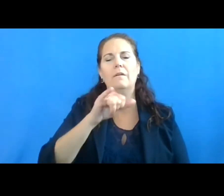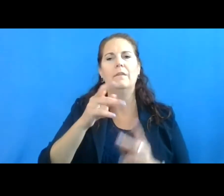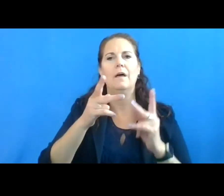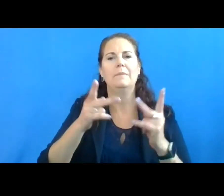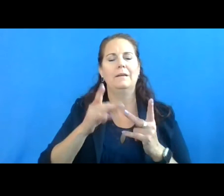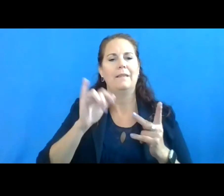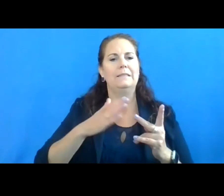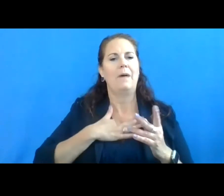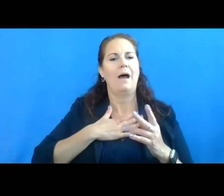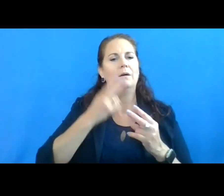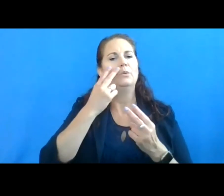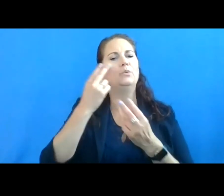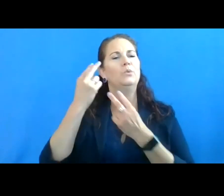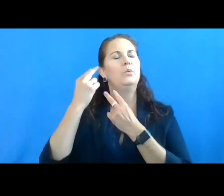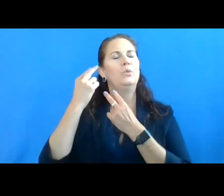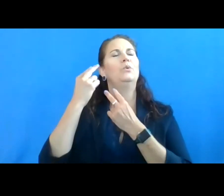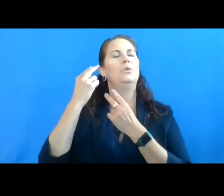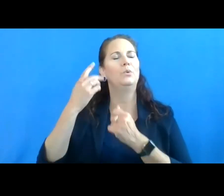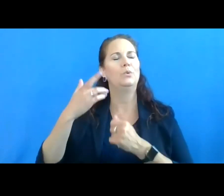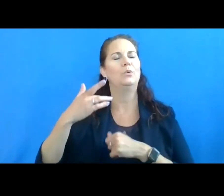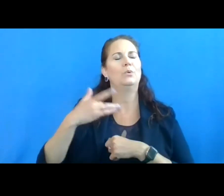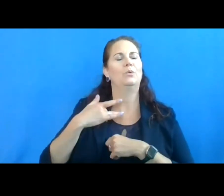So, just that sense of orienting yourself.